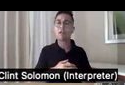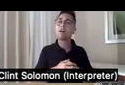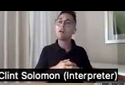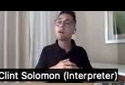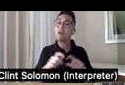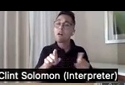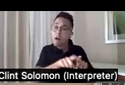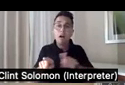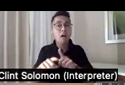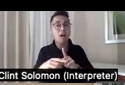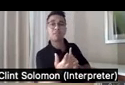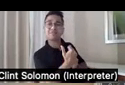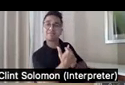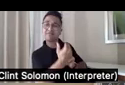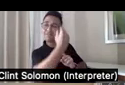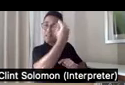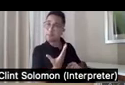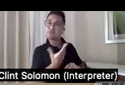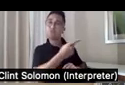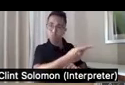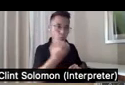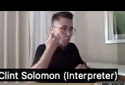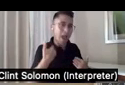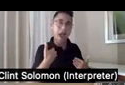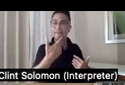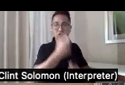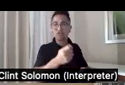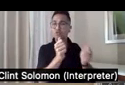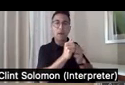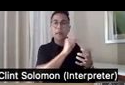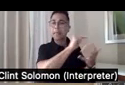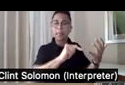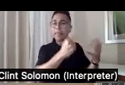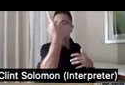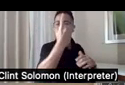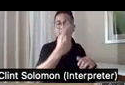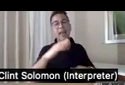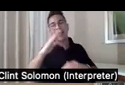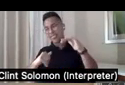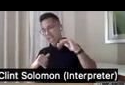us know that they have an interest in something as opposed to always responding or participating